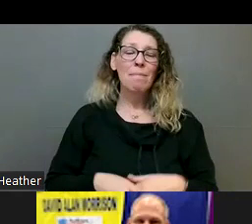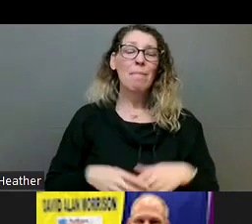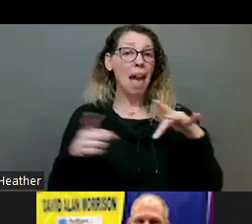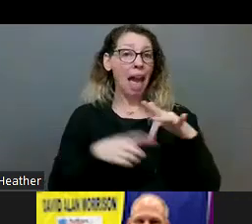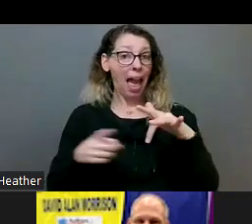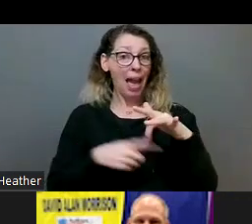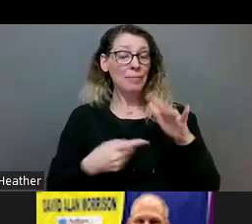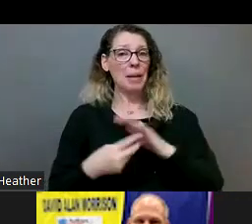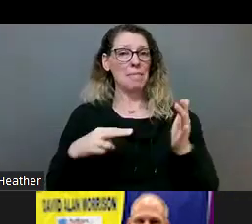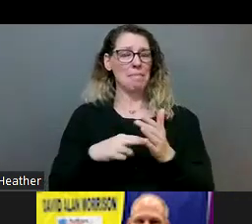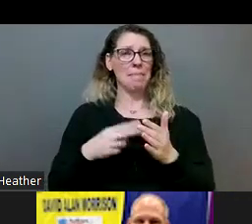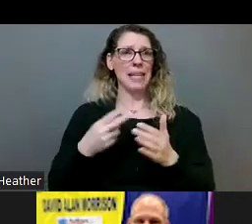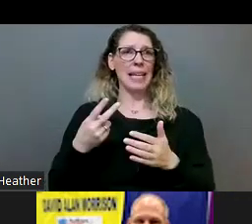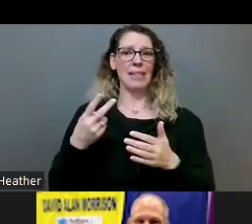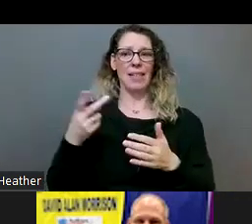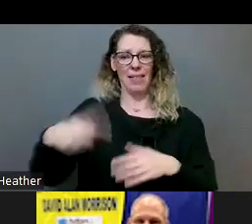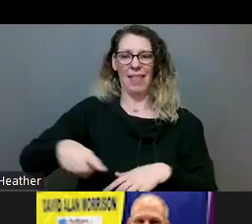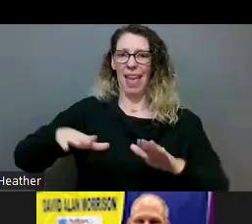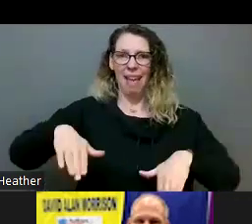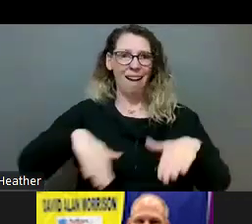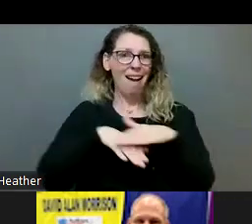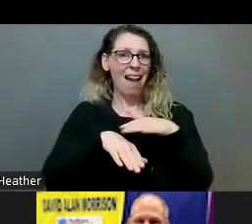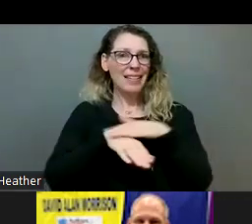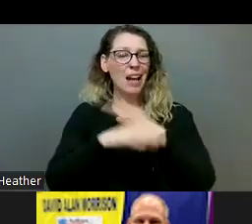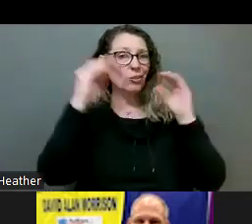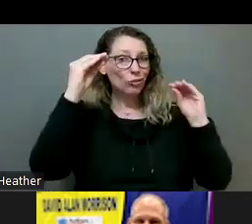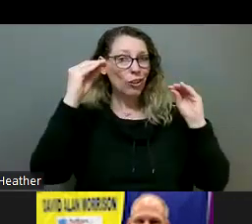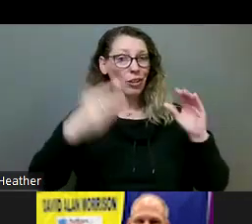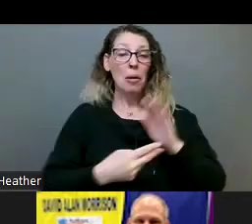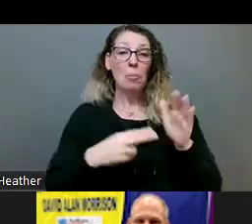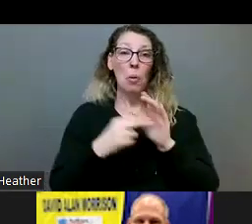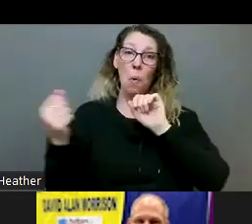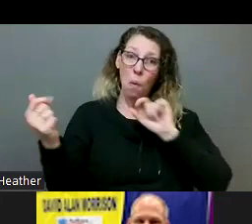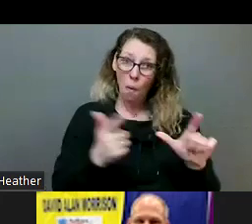when a student has not accessed instruction and therefore all absences matter, including